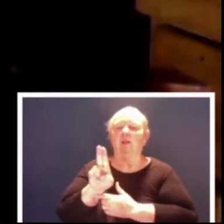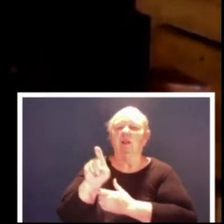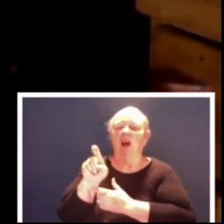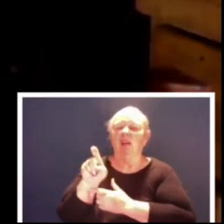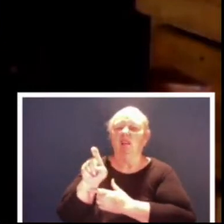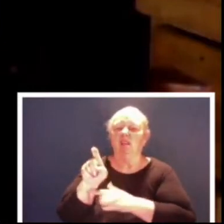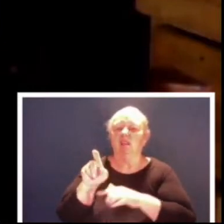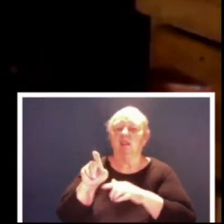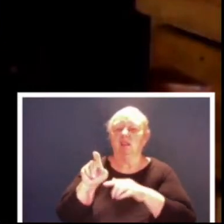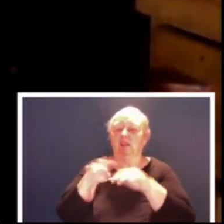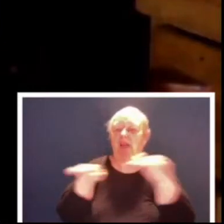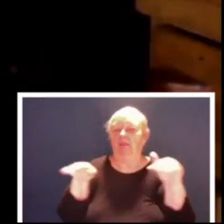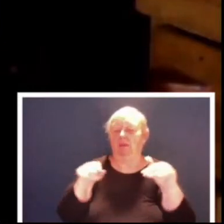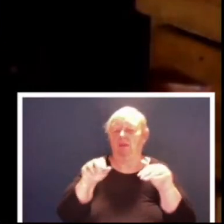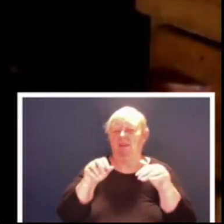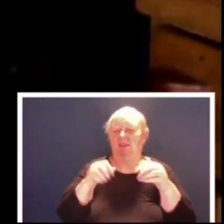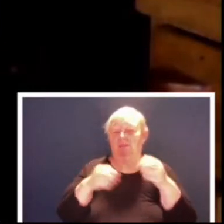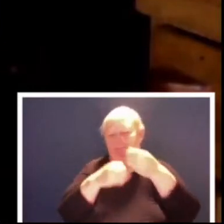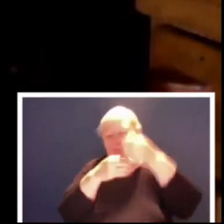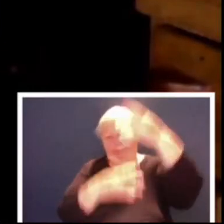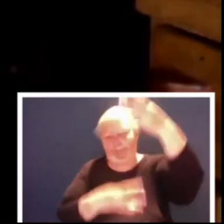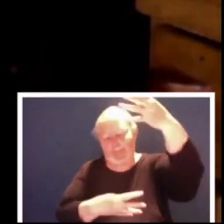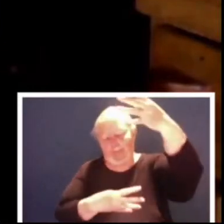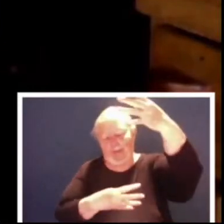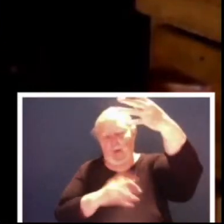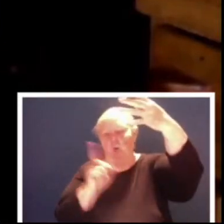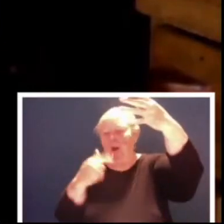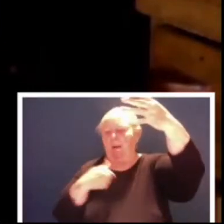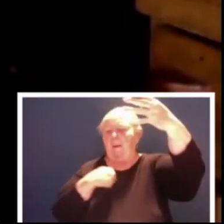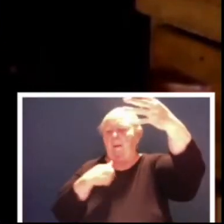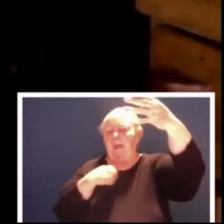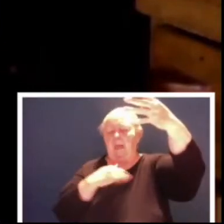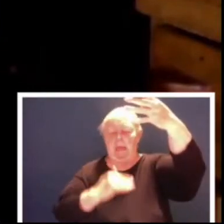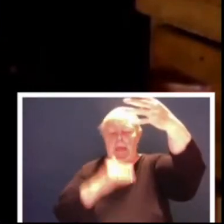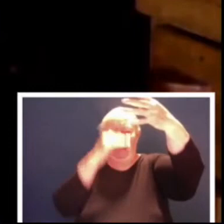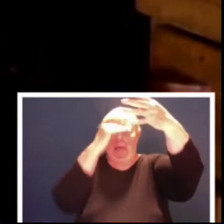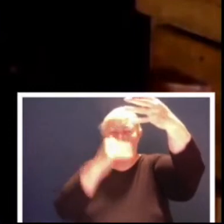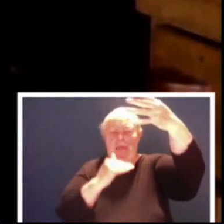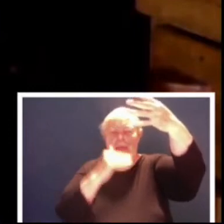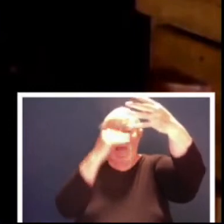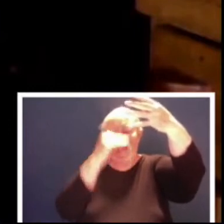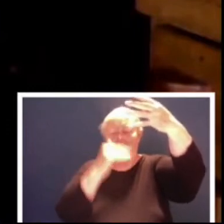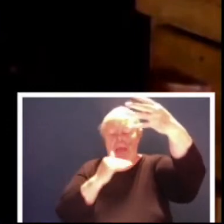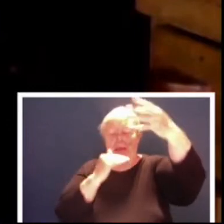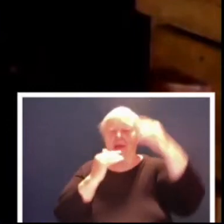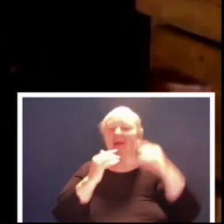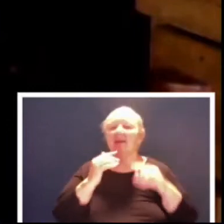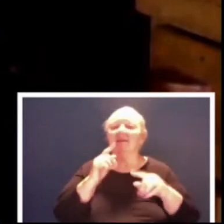on the gradation of peace and peace is high on the spectrum, but there's other levels